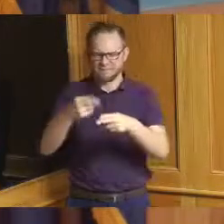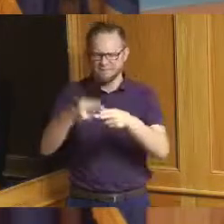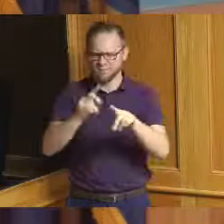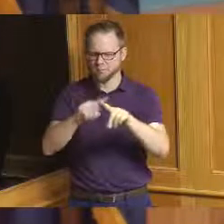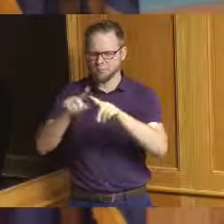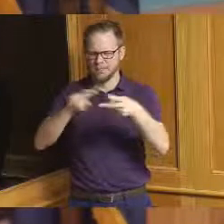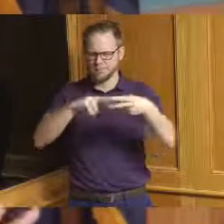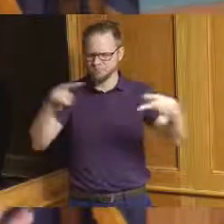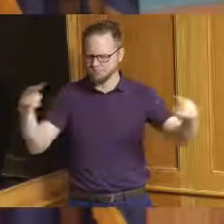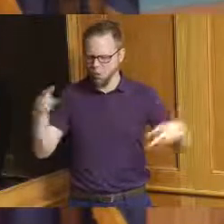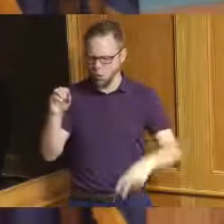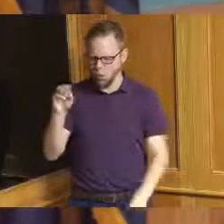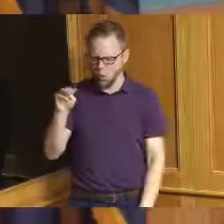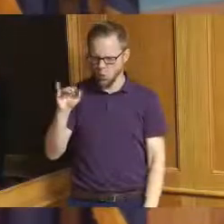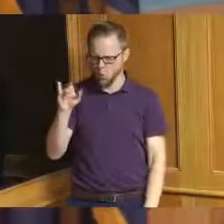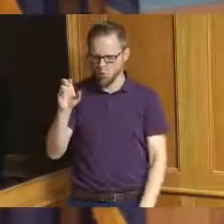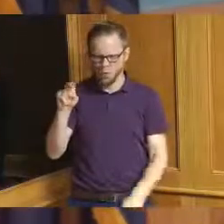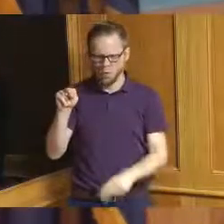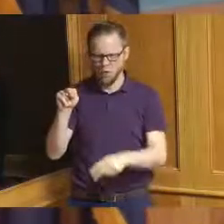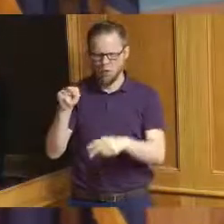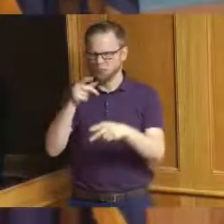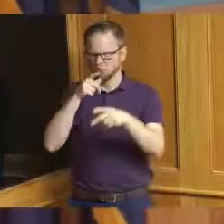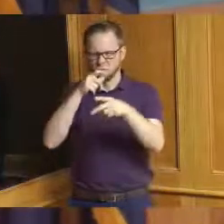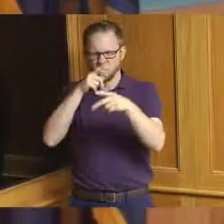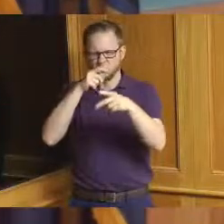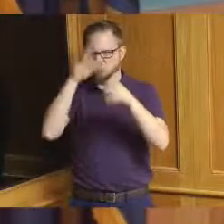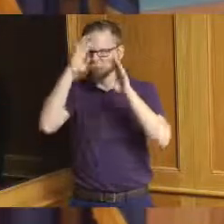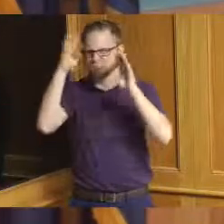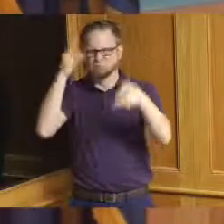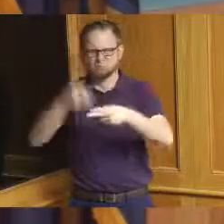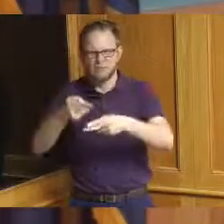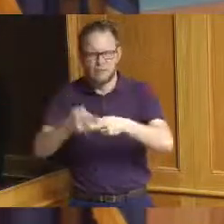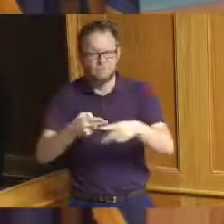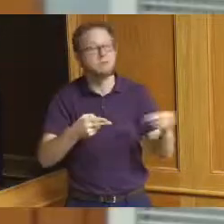who's sitting back there coming up with these the naming rights on this stuff so for Covid they